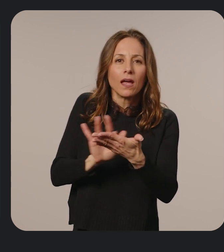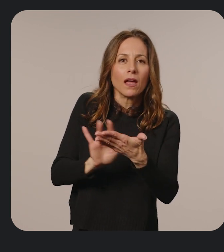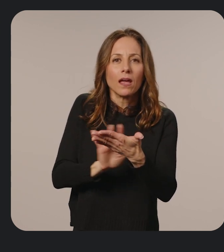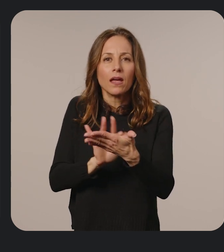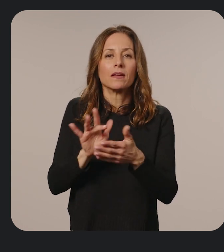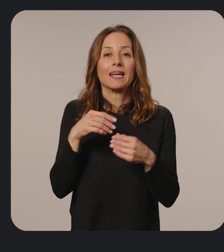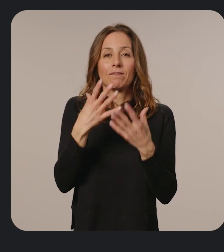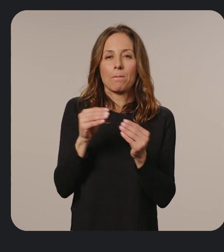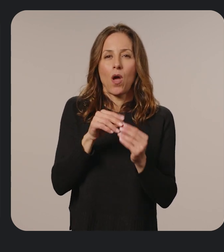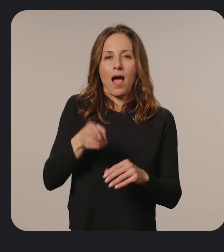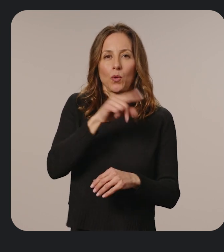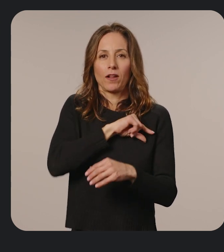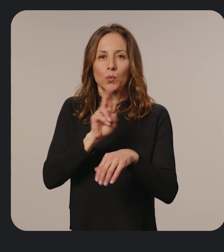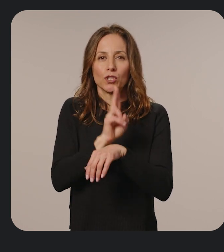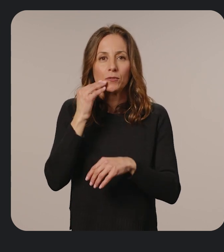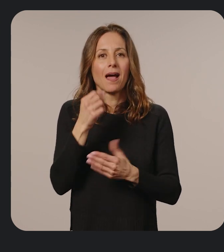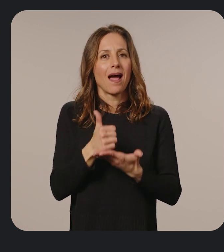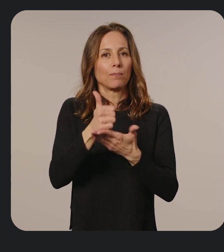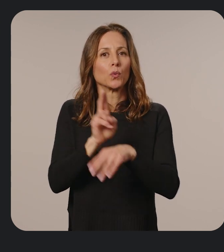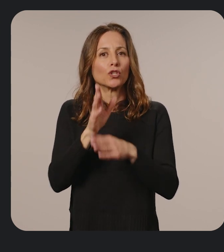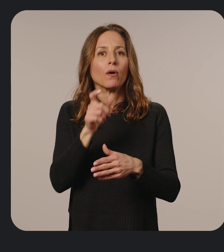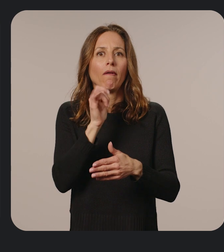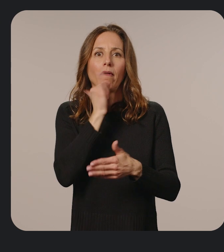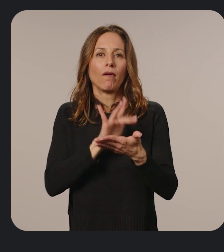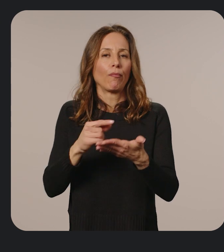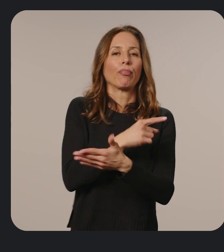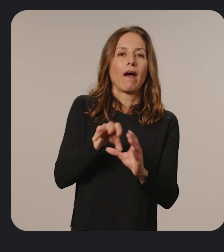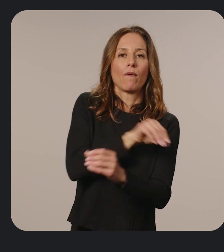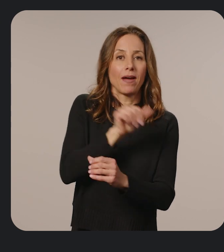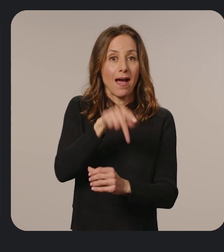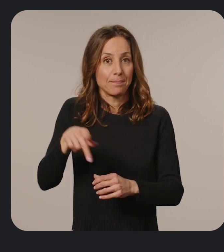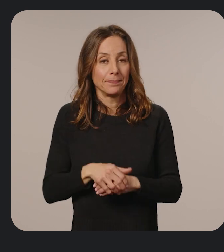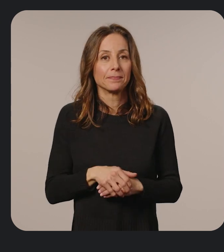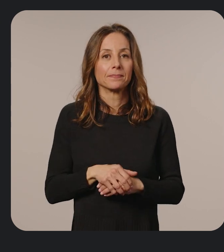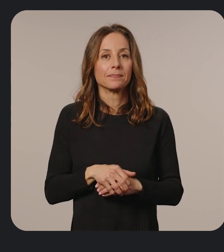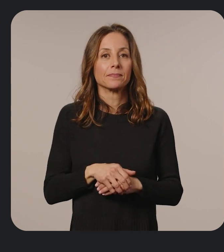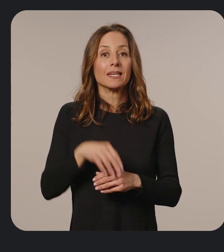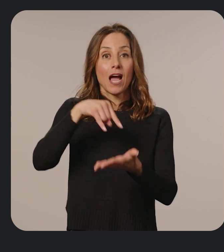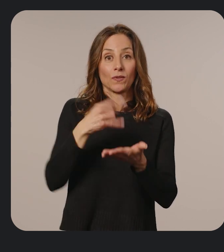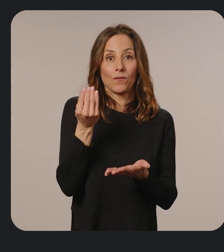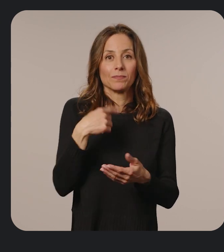yielding a more high-quality experience and helping prevent users accidentally leaving your app.